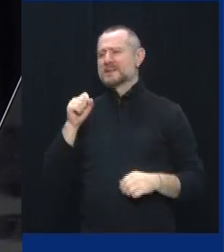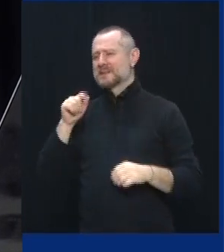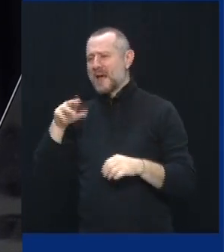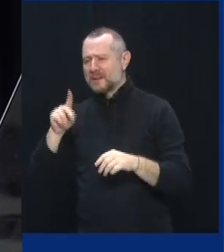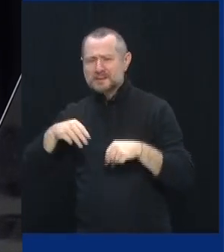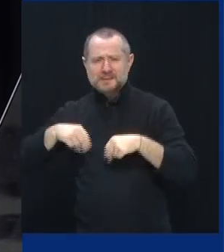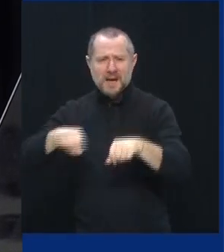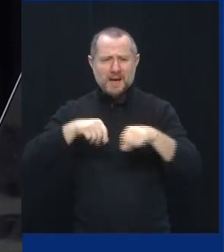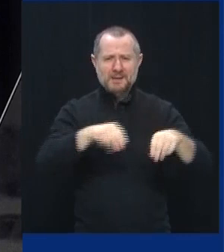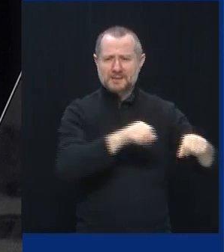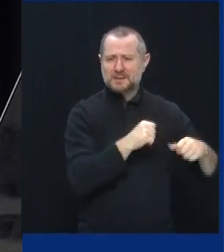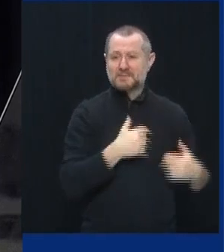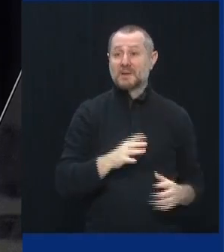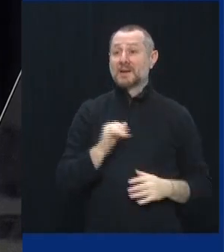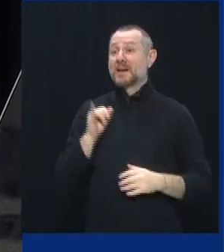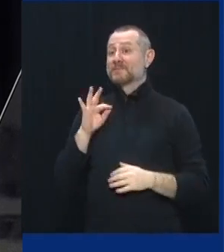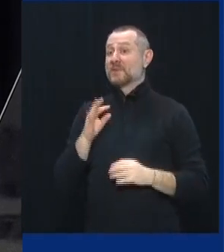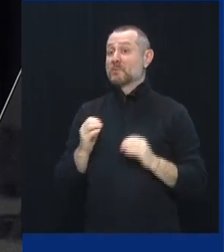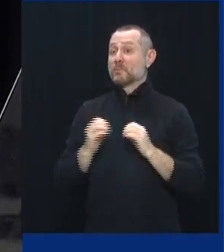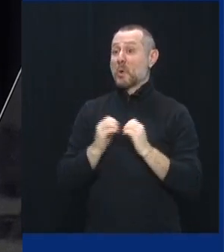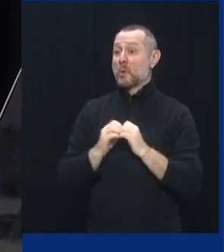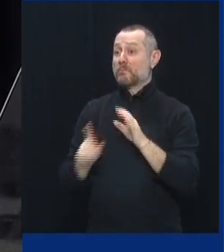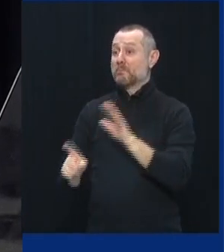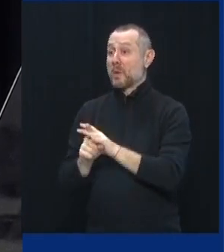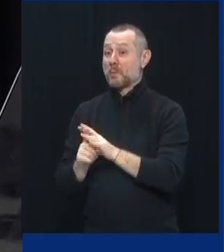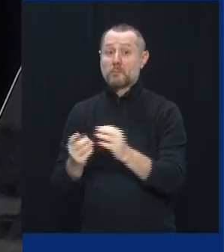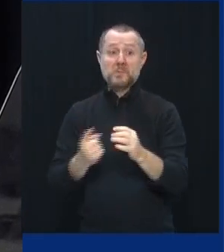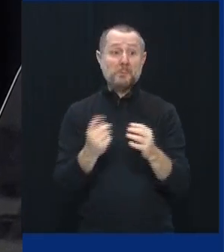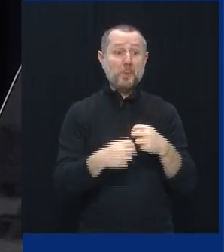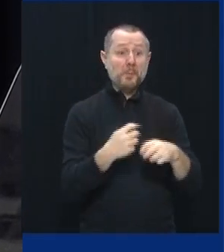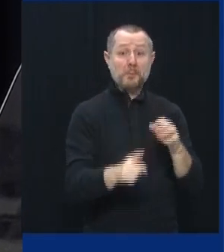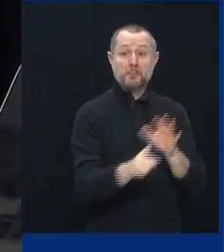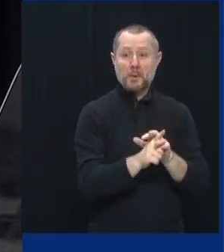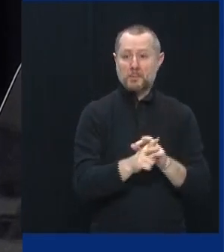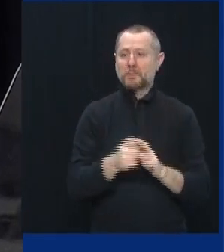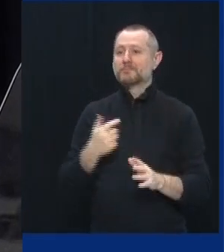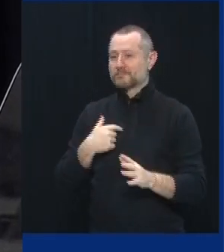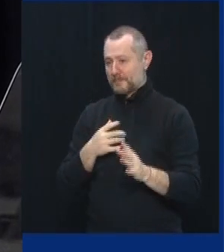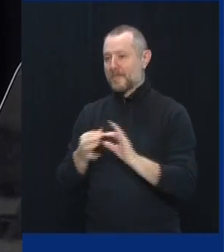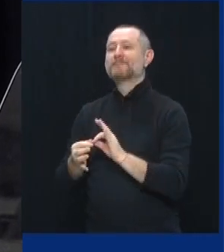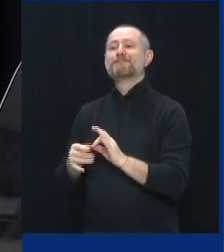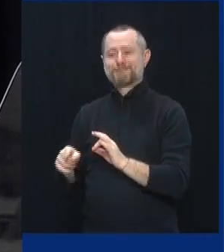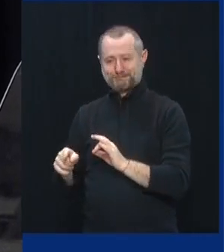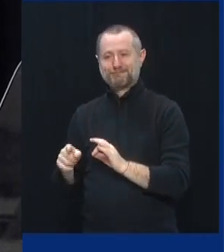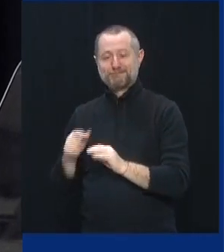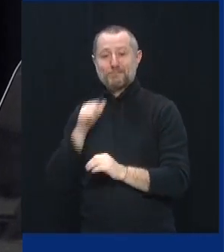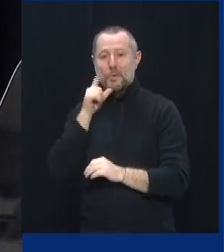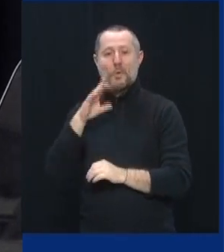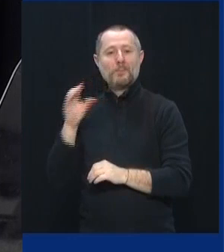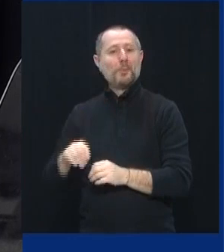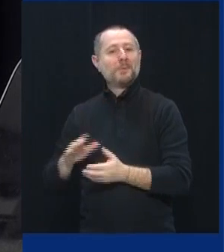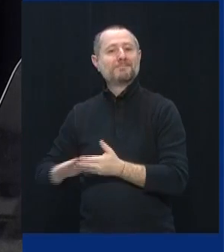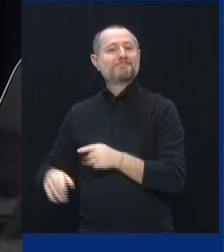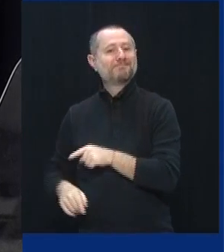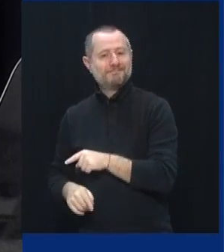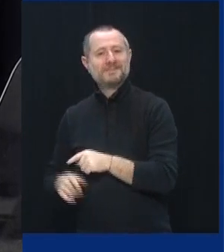PASSES OF SNOW REMOVAL WERE COMPLETED ABOVE AND BELOWGROUND STATIONS THROUGH THE STORM. TO THE EXTENT WE HAVE RESIDUAL ISSUE THIS IS MORNING, SOME ARE